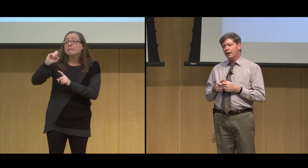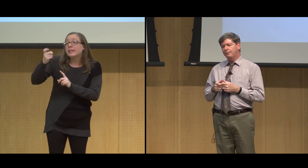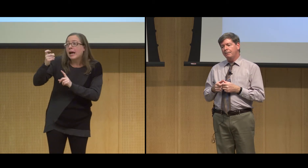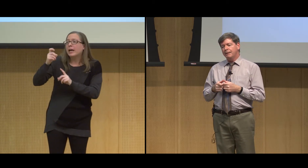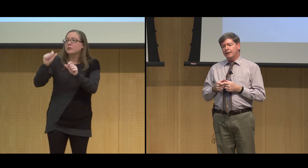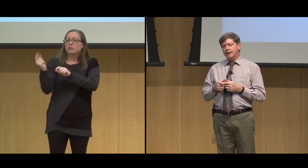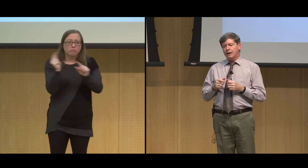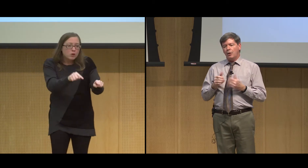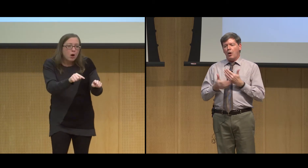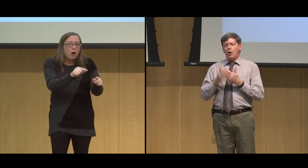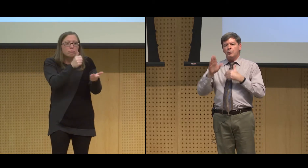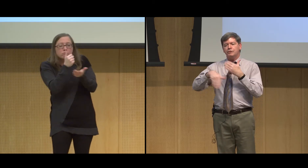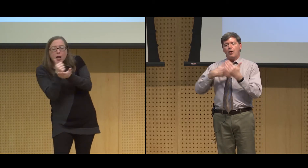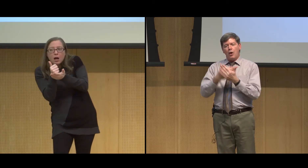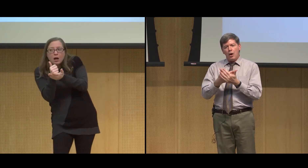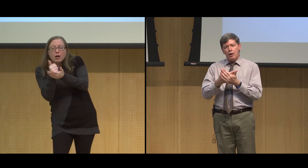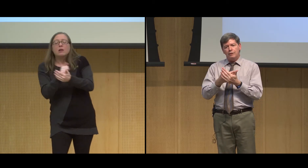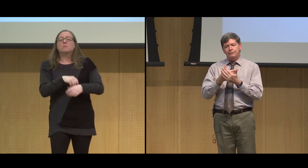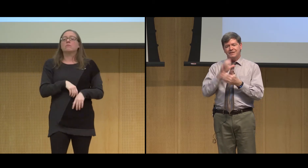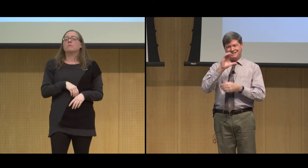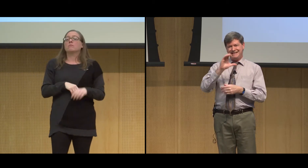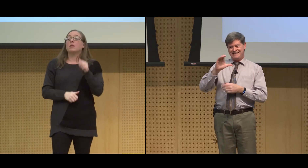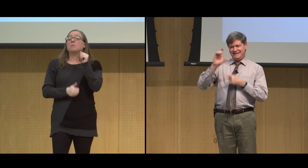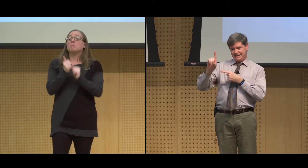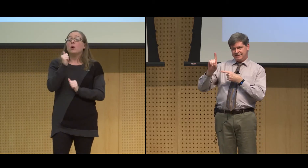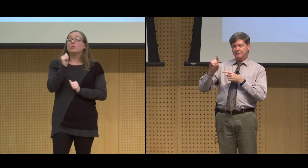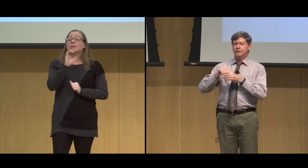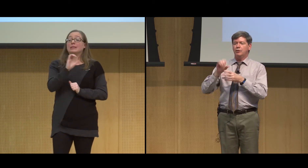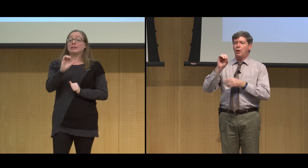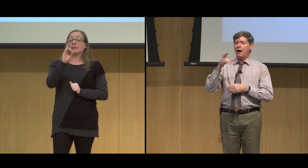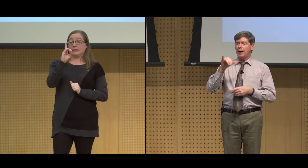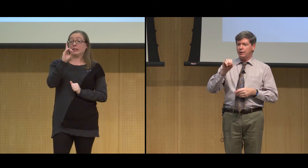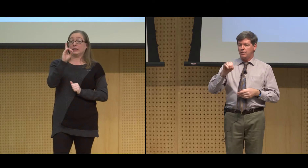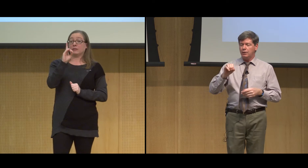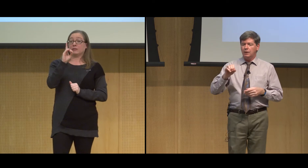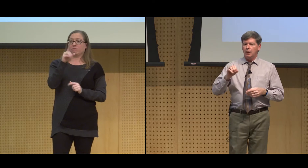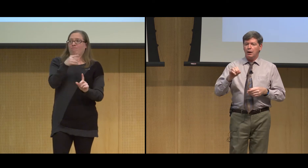Um, and almost all of the CCDs in Ohio